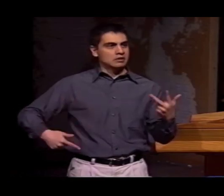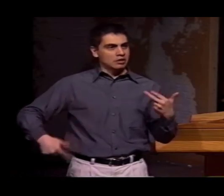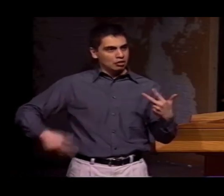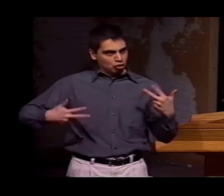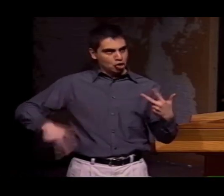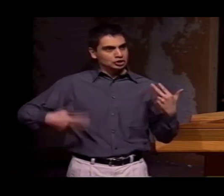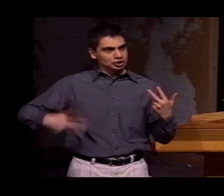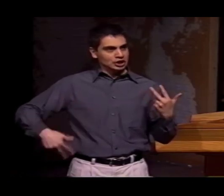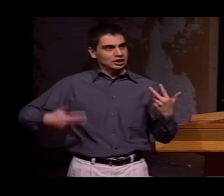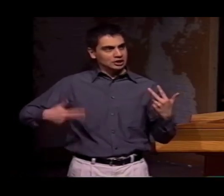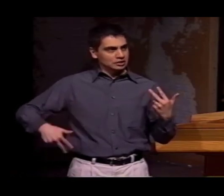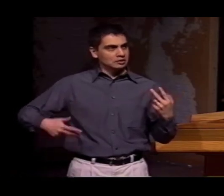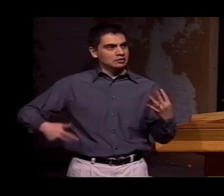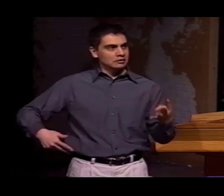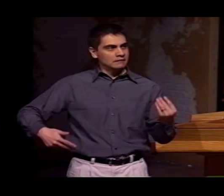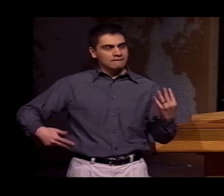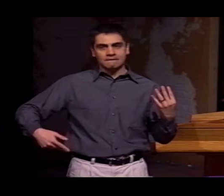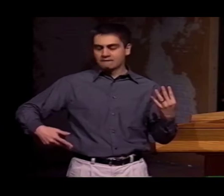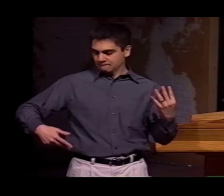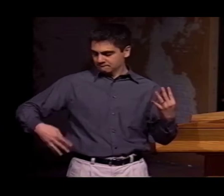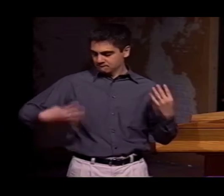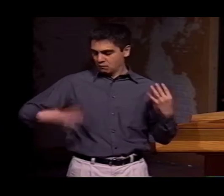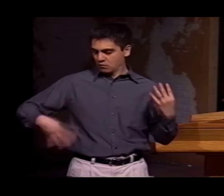13, 14...